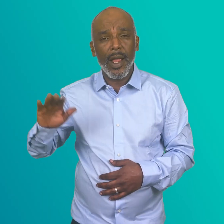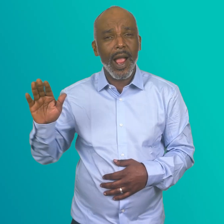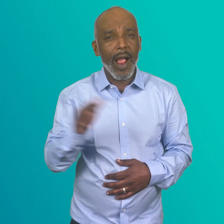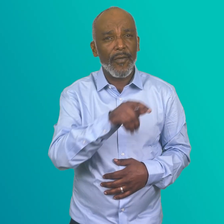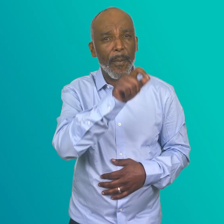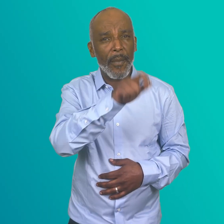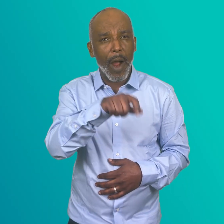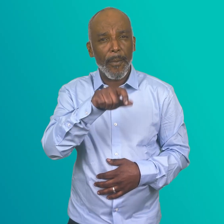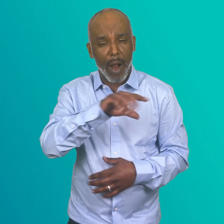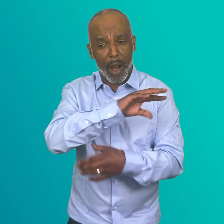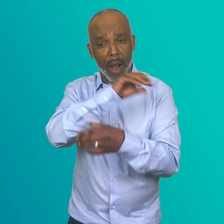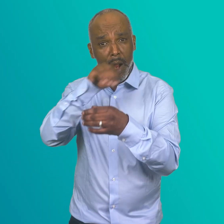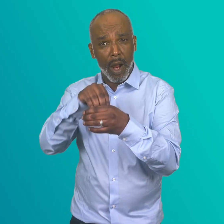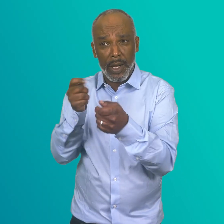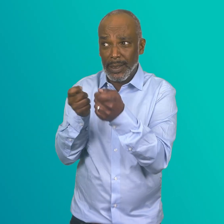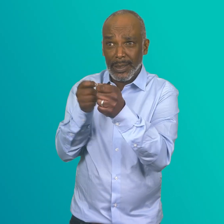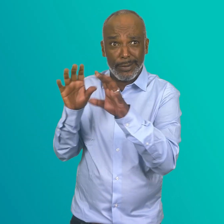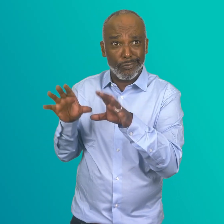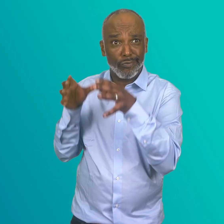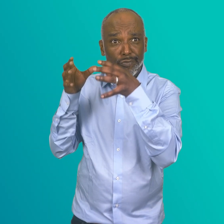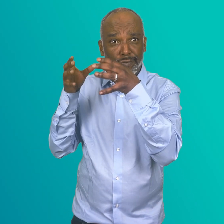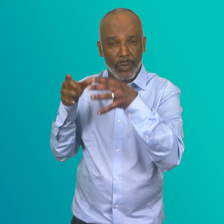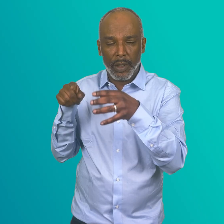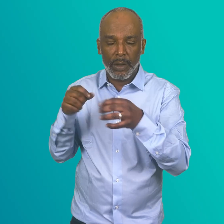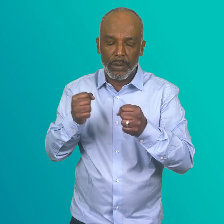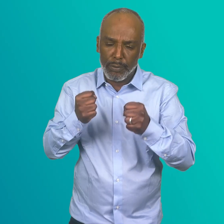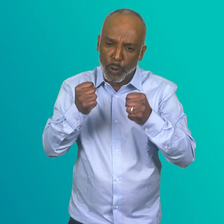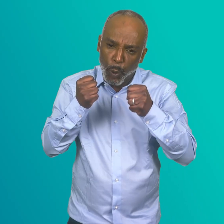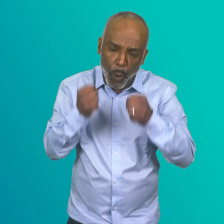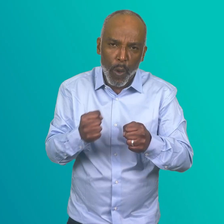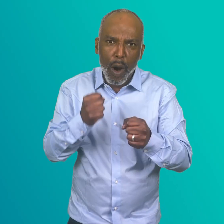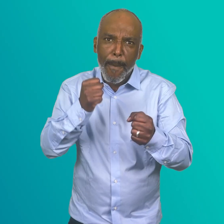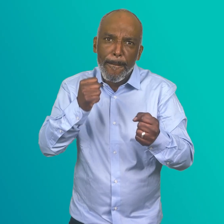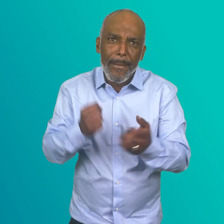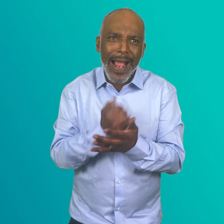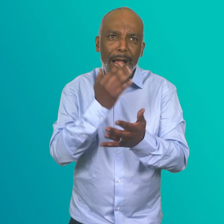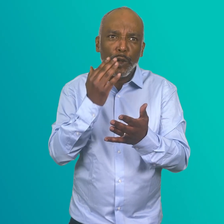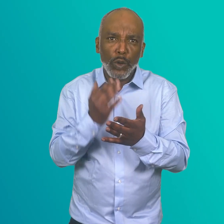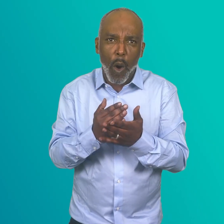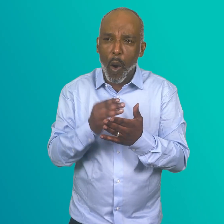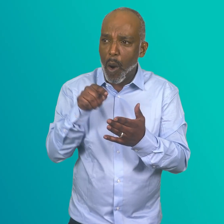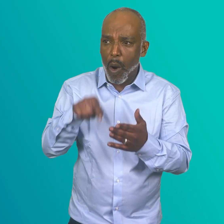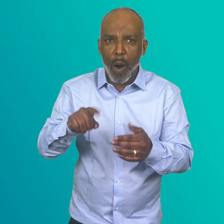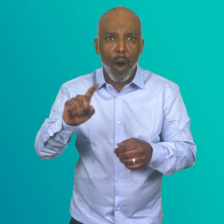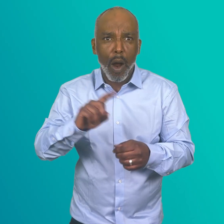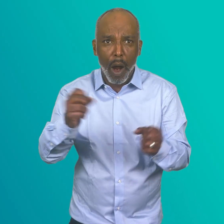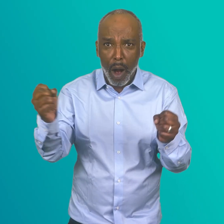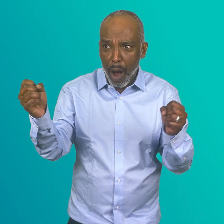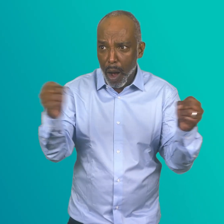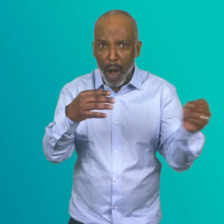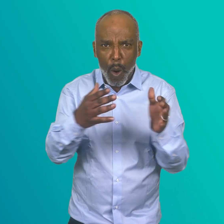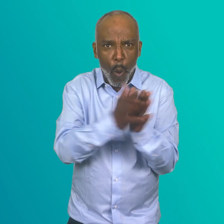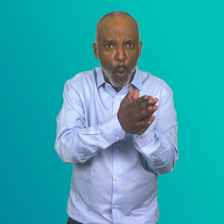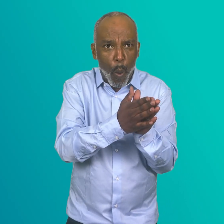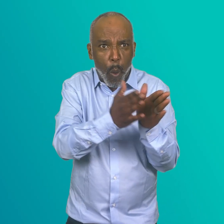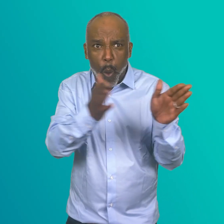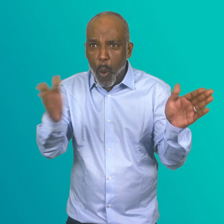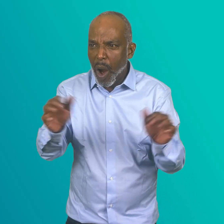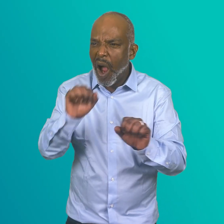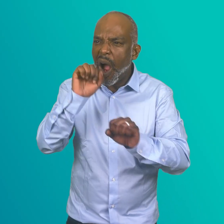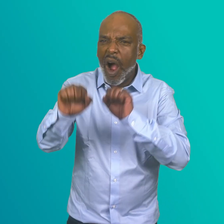Every member of the steering group is committed to ensuring that this work is informed